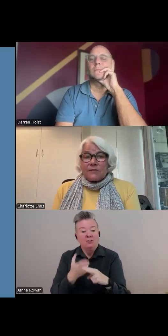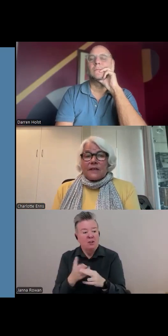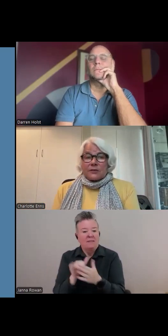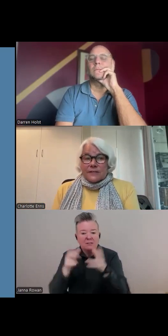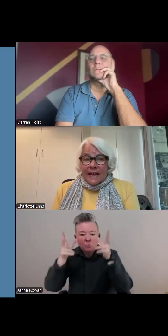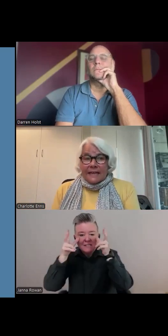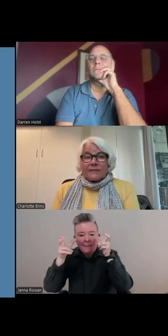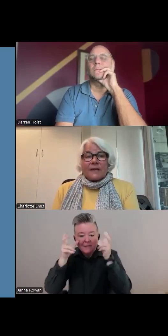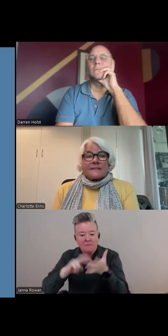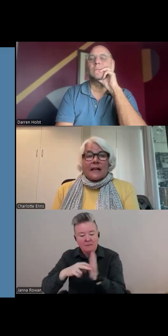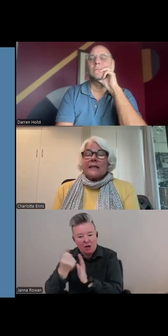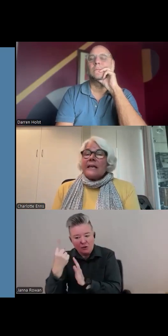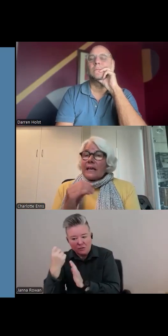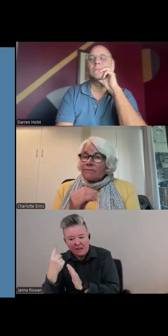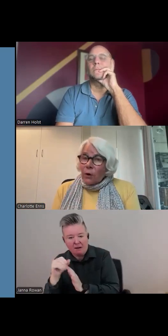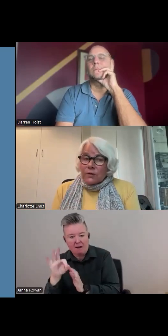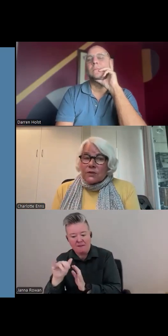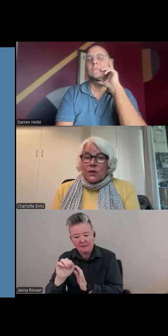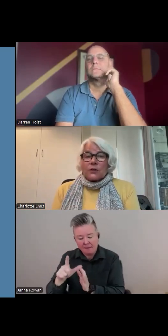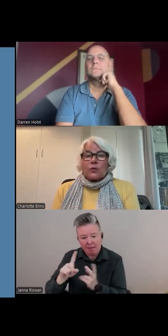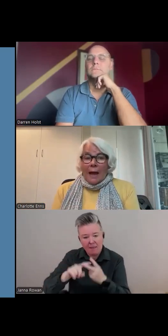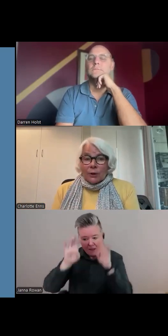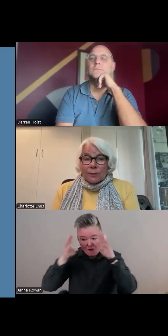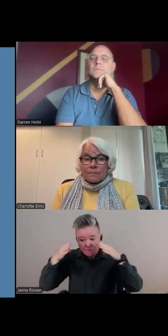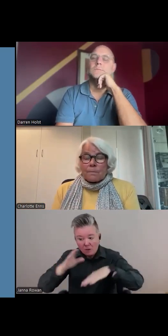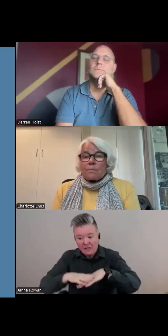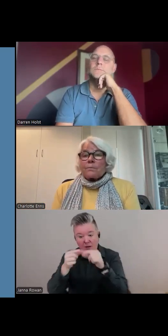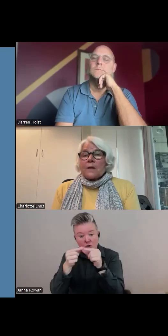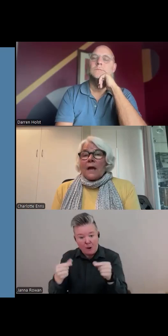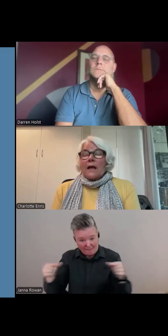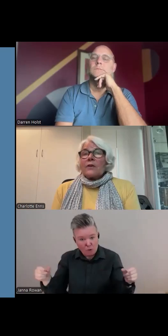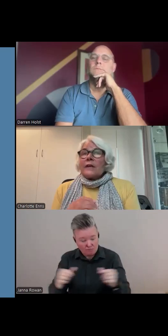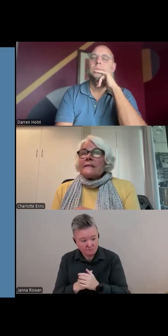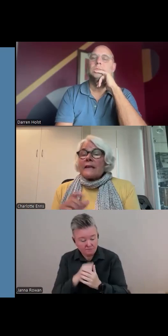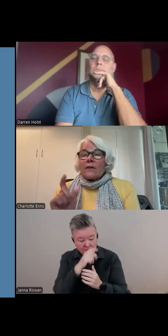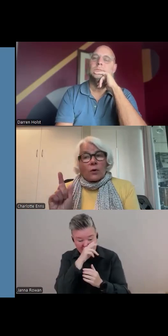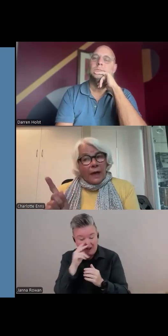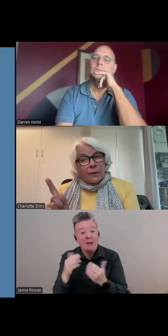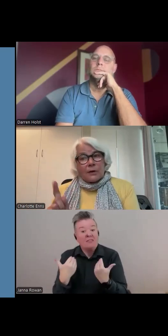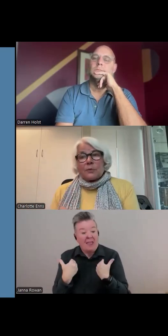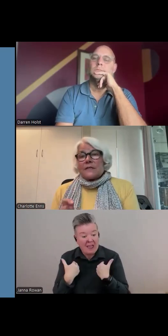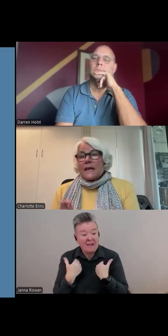the understanding of ASL. It focuses on grammar. There is a vocabulary pre-test,